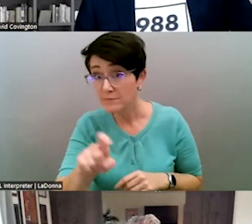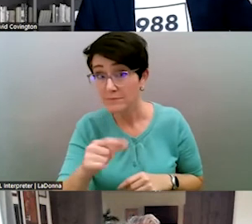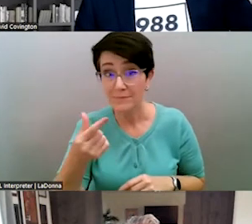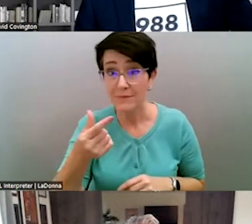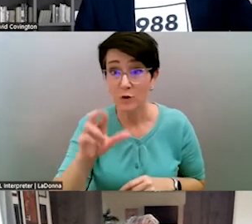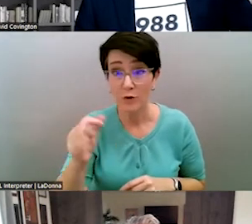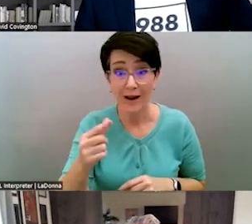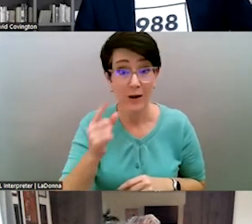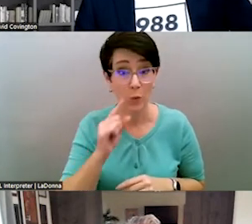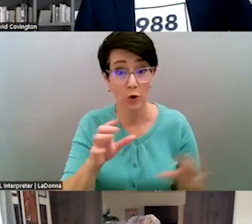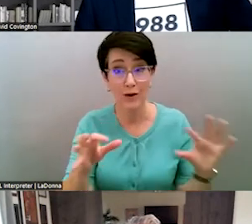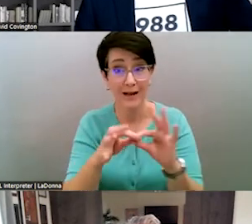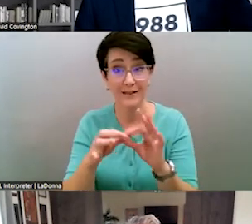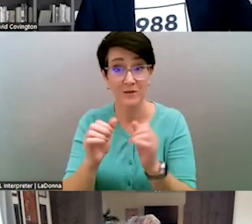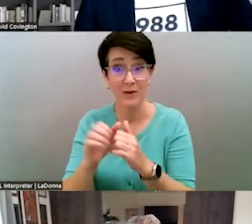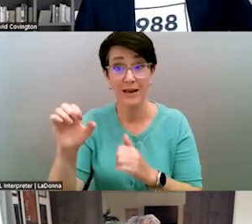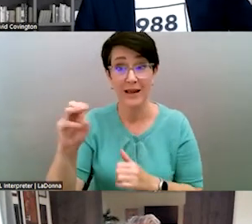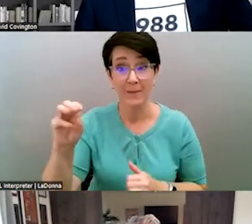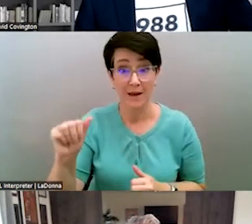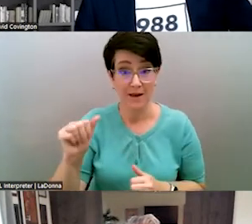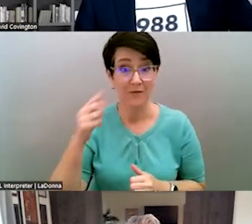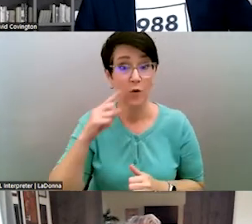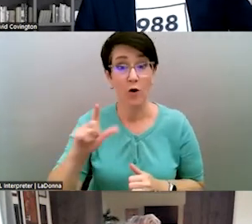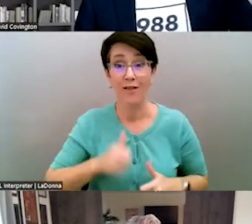LIVED LENS CONNECTION WITH CRISIS IS JAM. >> SURE SHE WOULD LOVE TO.